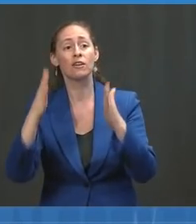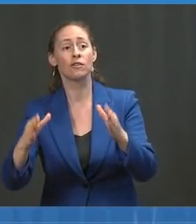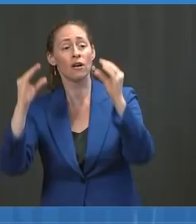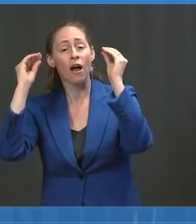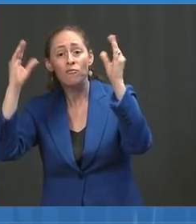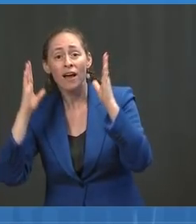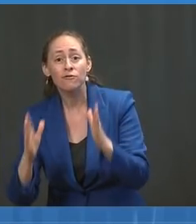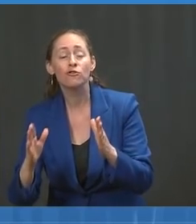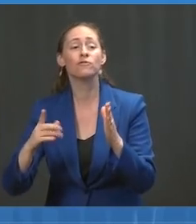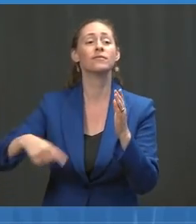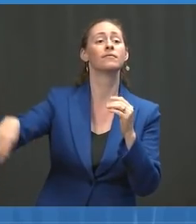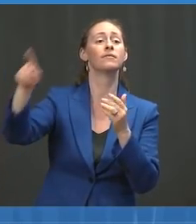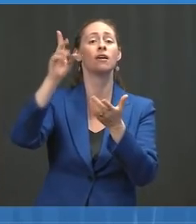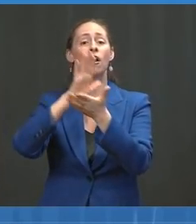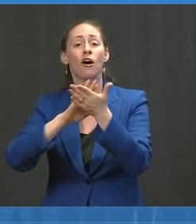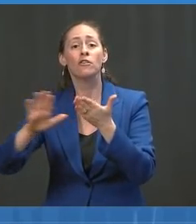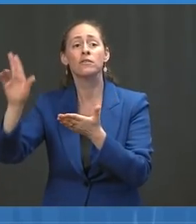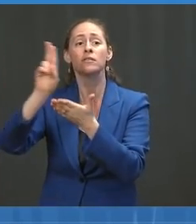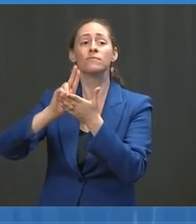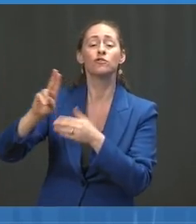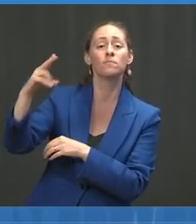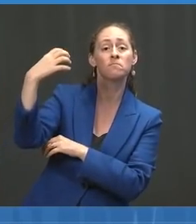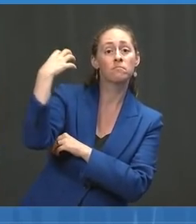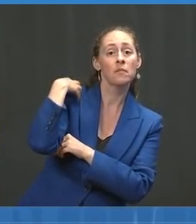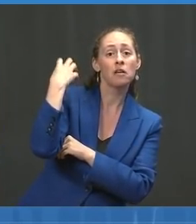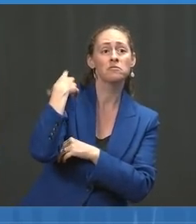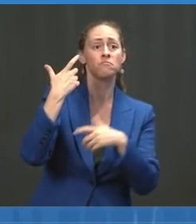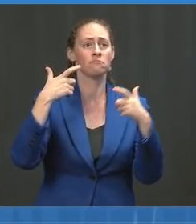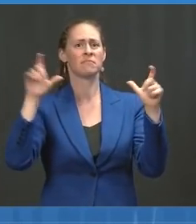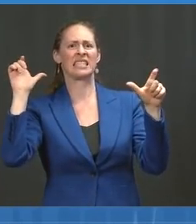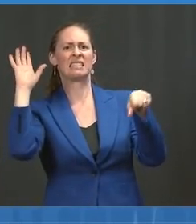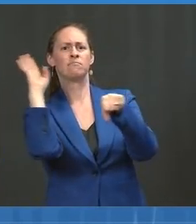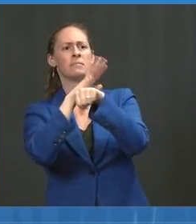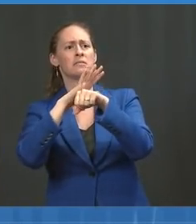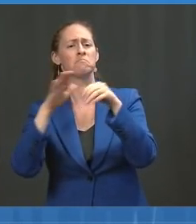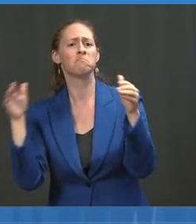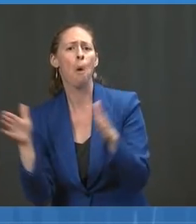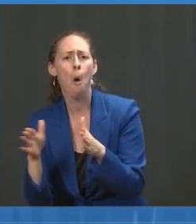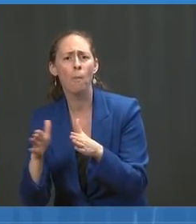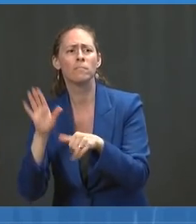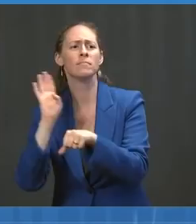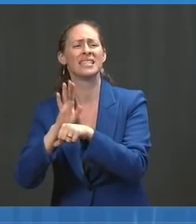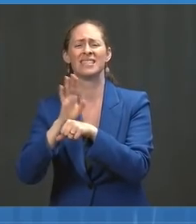employers, small and large businesses, and all Americans -- to do their part to defeat this virus.